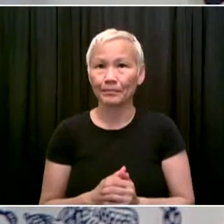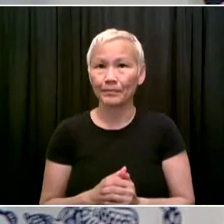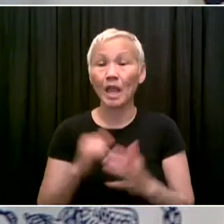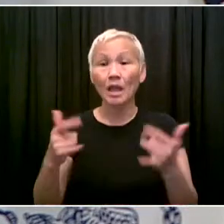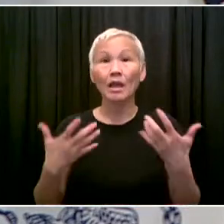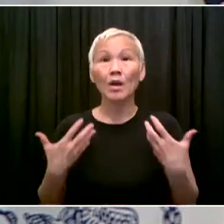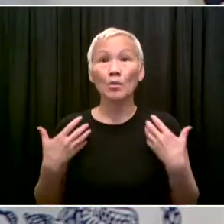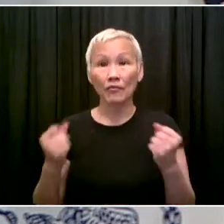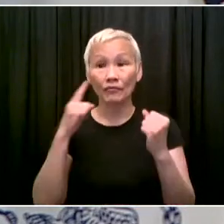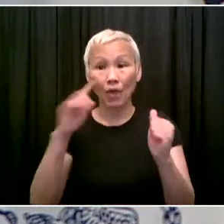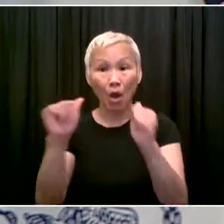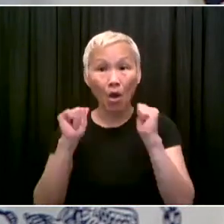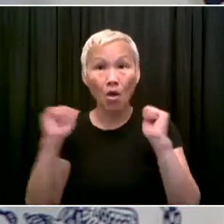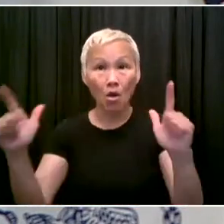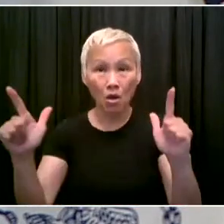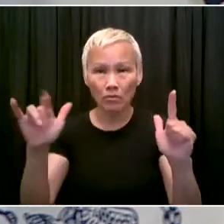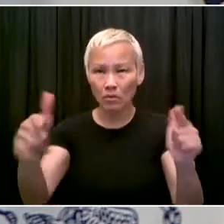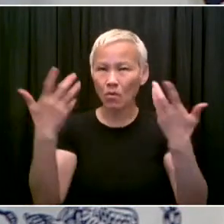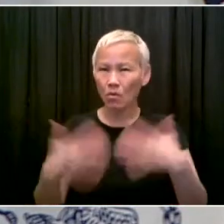THAT'S THE DEFINITION HOW WE CREATE A